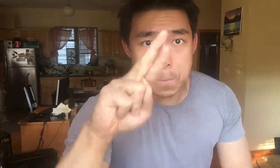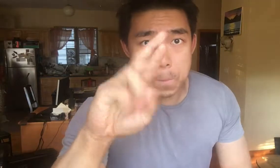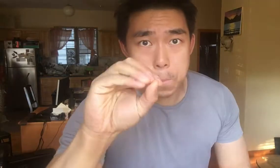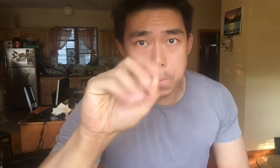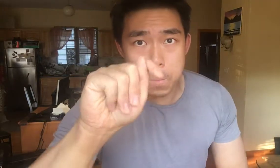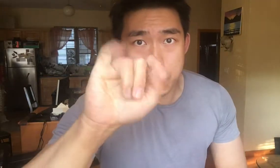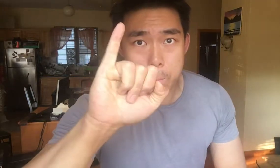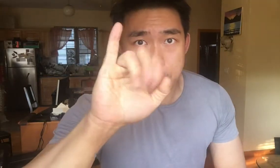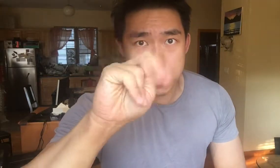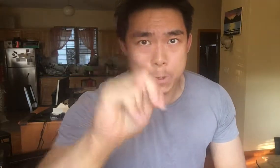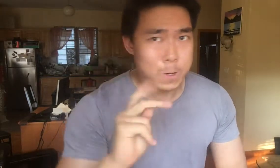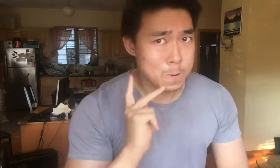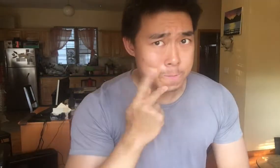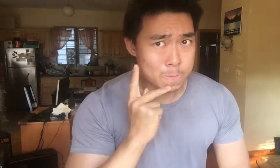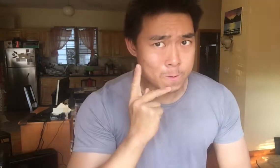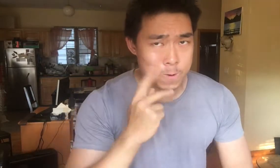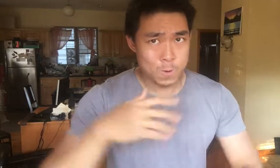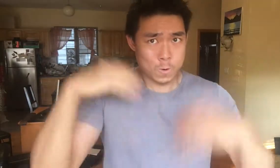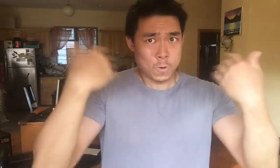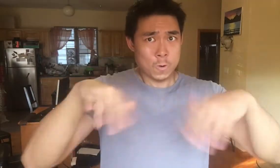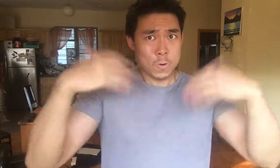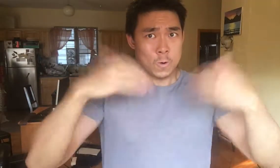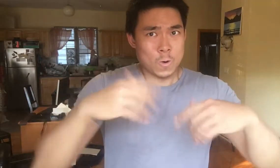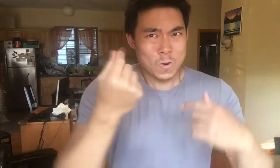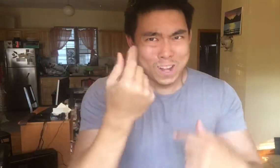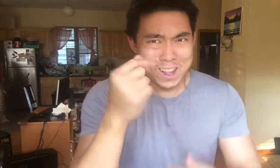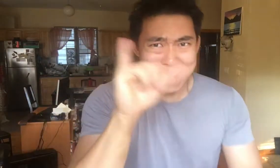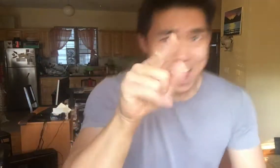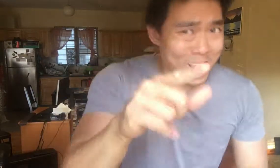Protein (showing the sign) What's that?